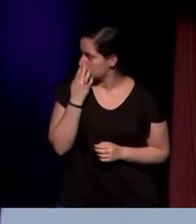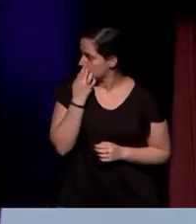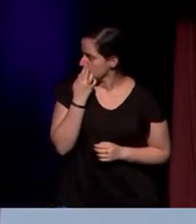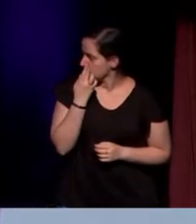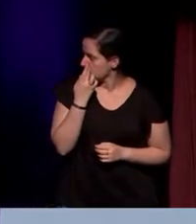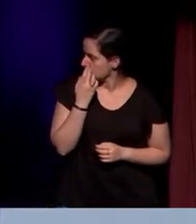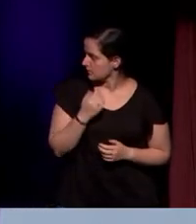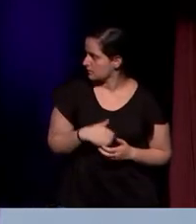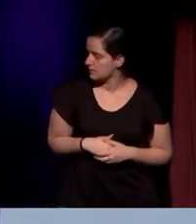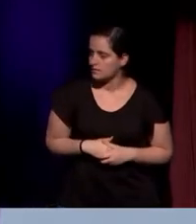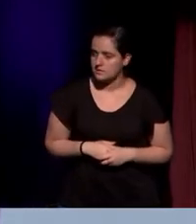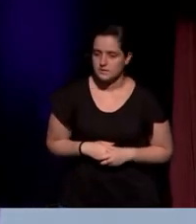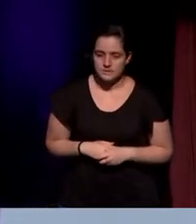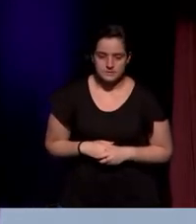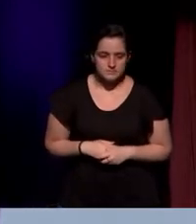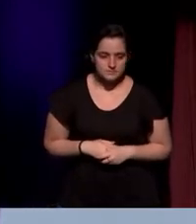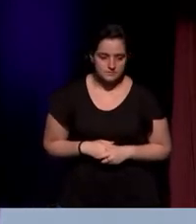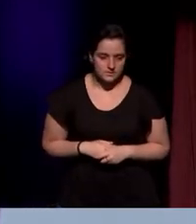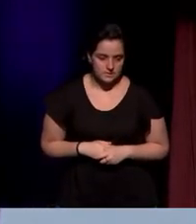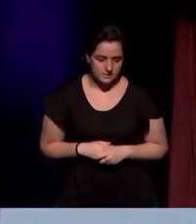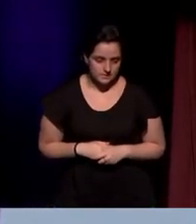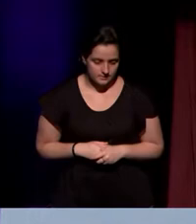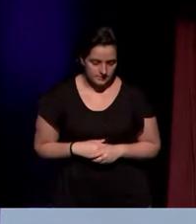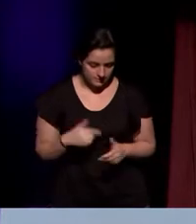leave it for later because